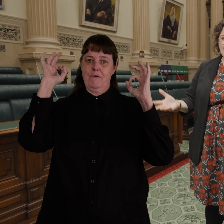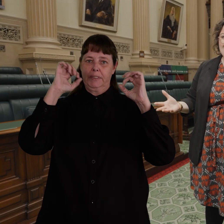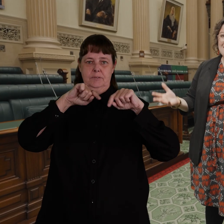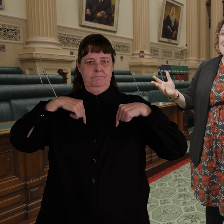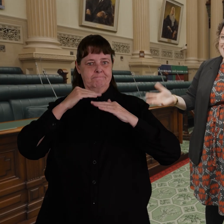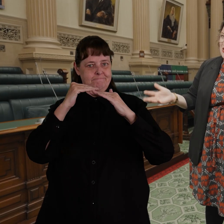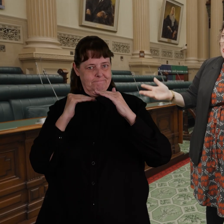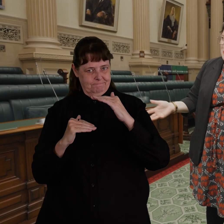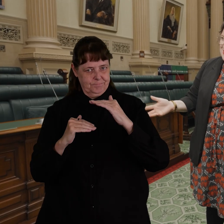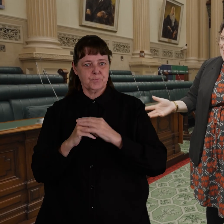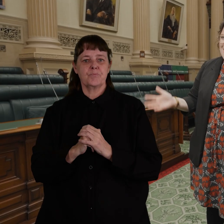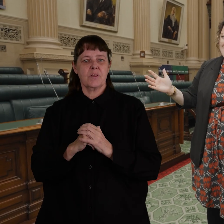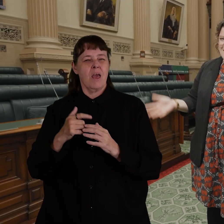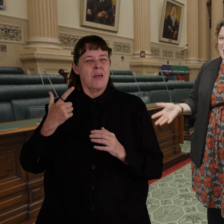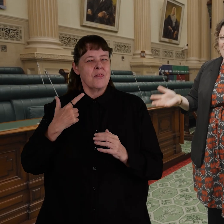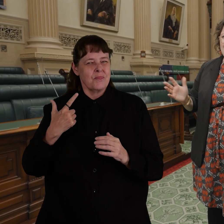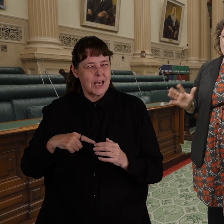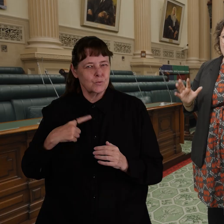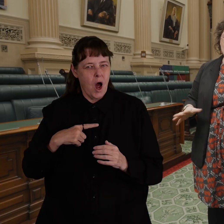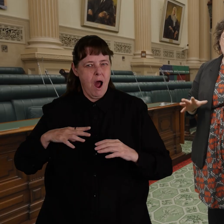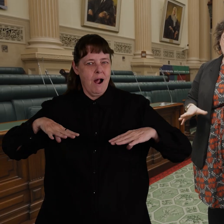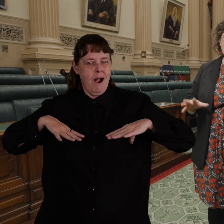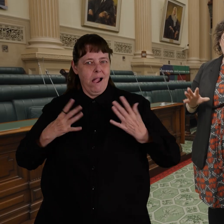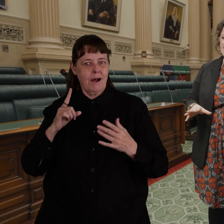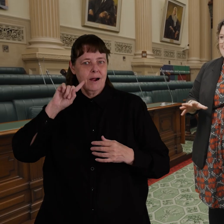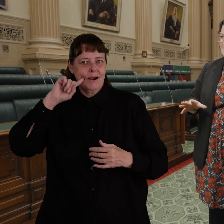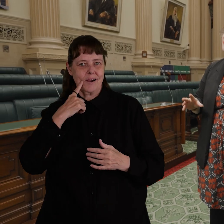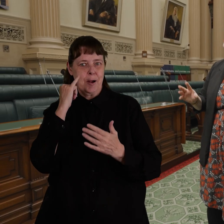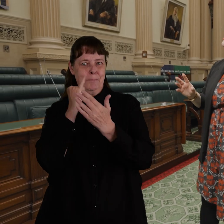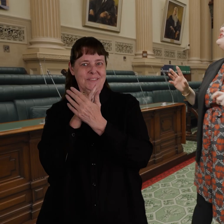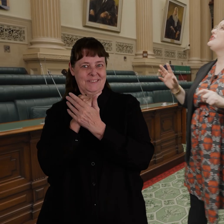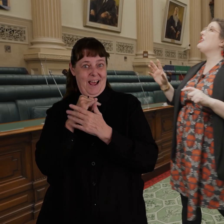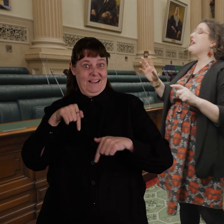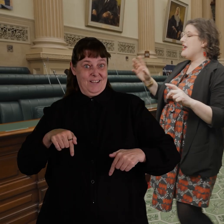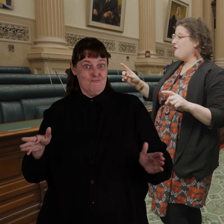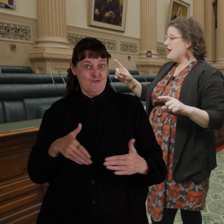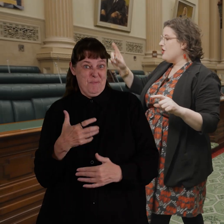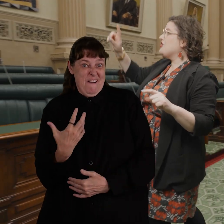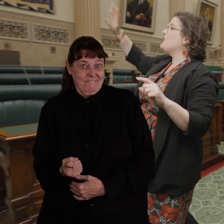There is an intentional mistake and error in the House of Assembly ceiling. If we go to